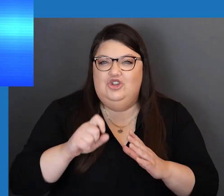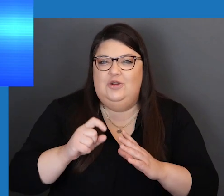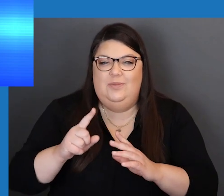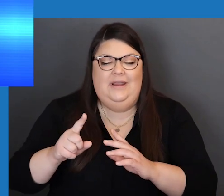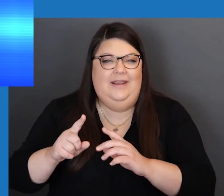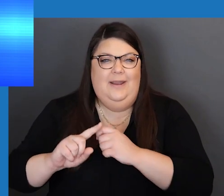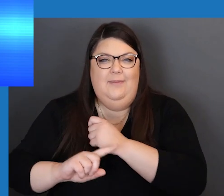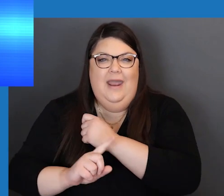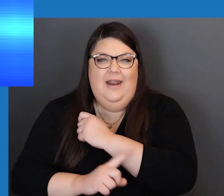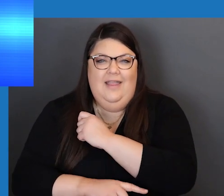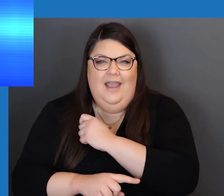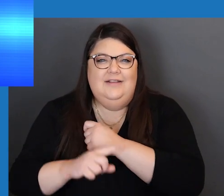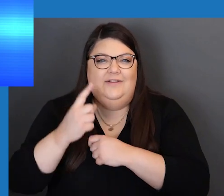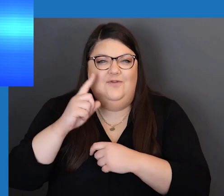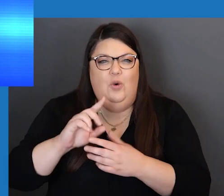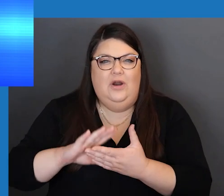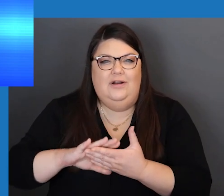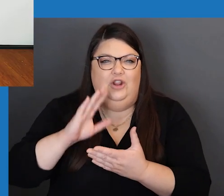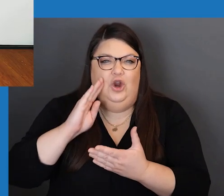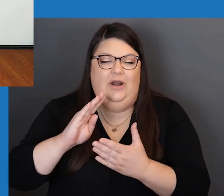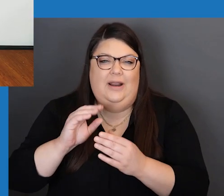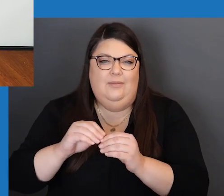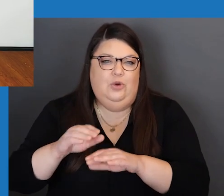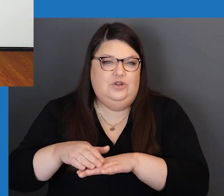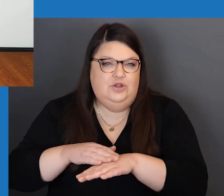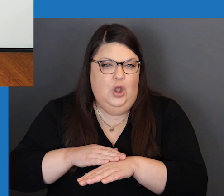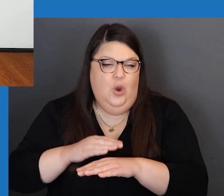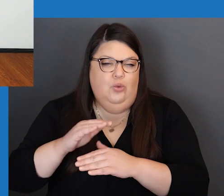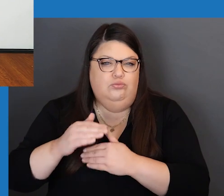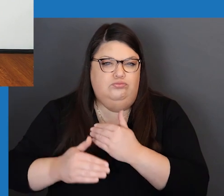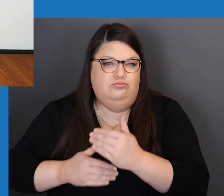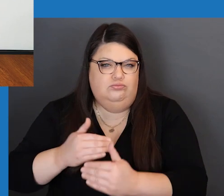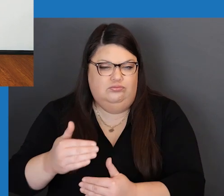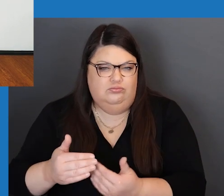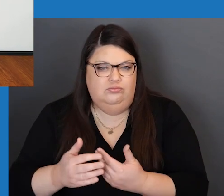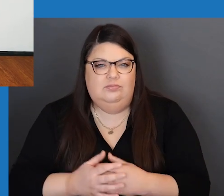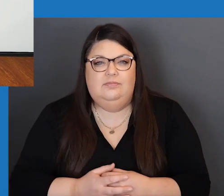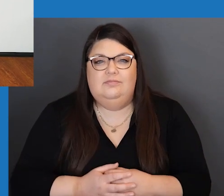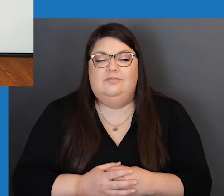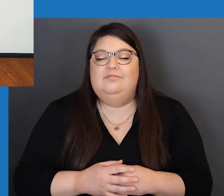for learning at a slower rate than your peers. I can tell you a really good story. One of our little girls,